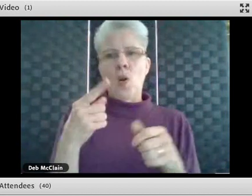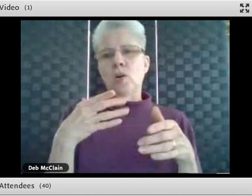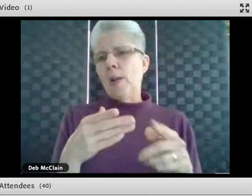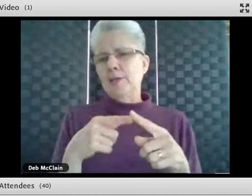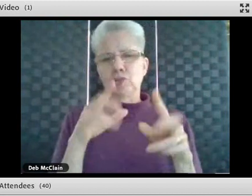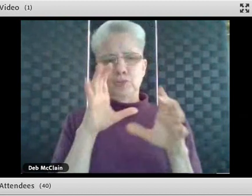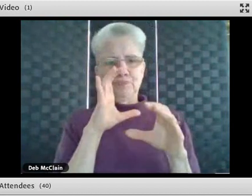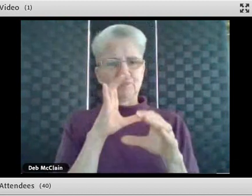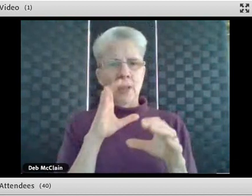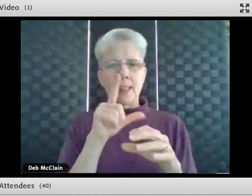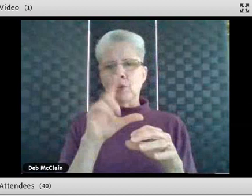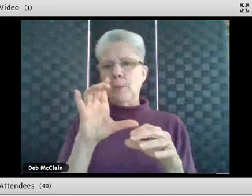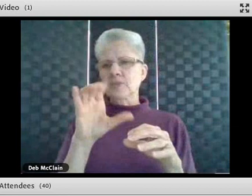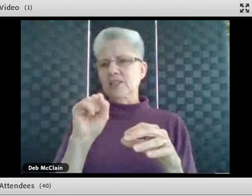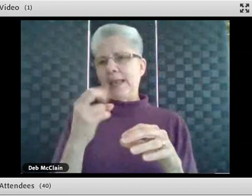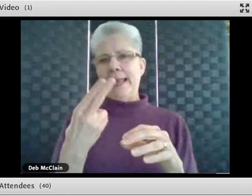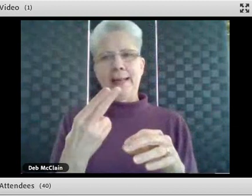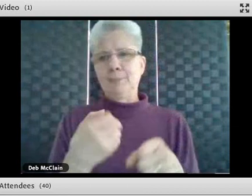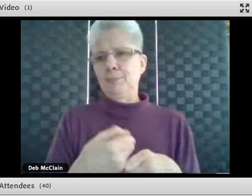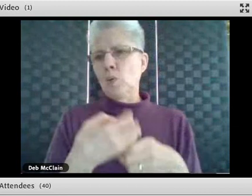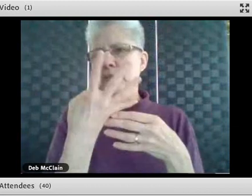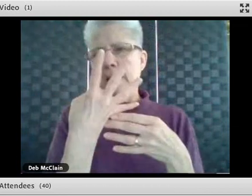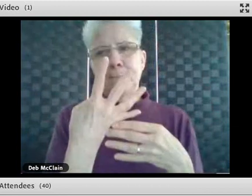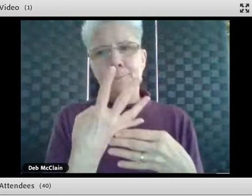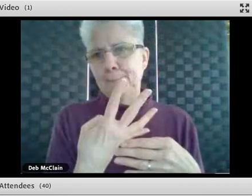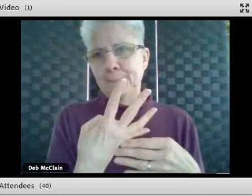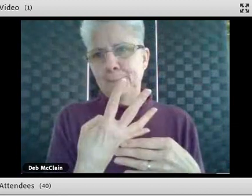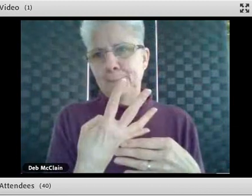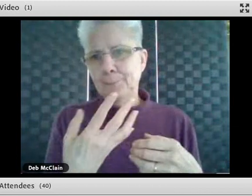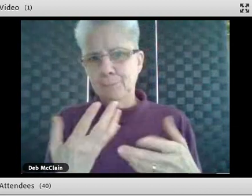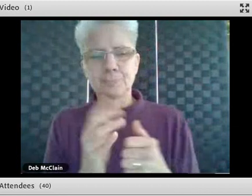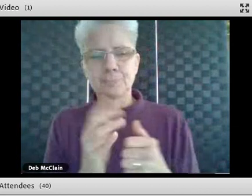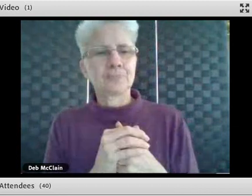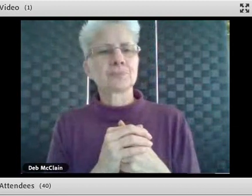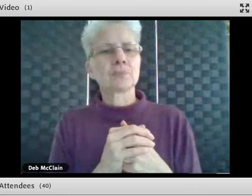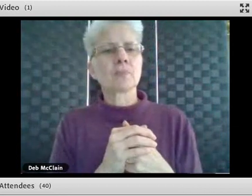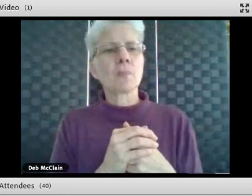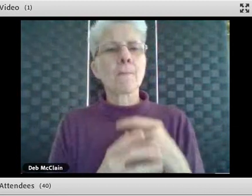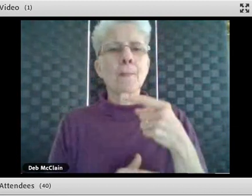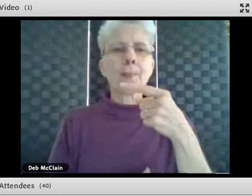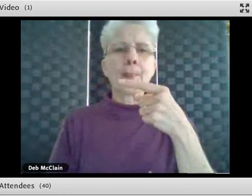that a Library of Congress Subject Heading is presented.